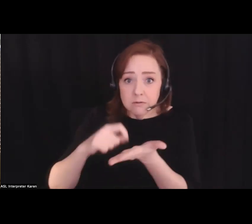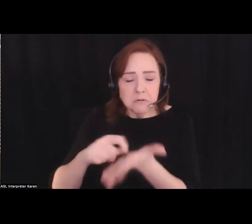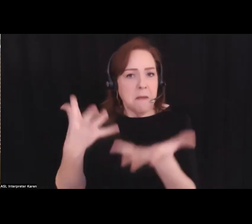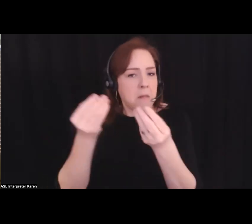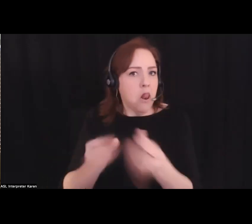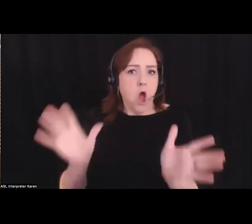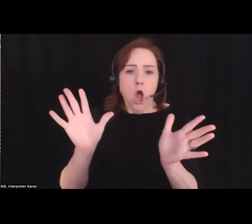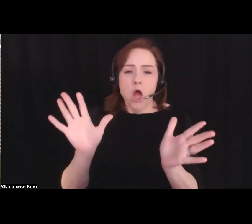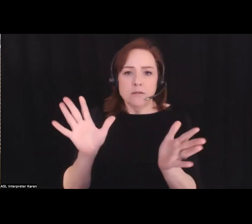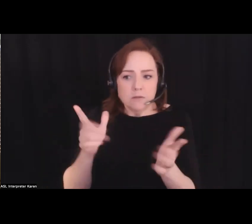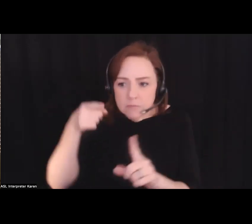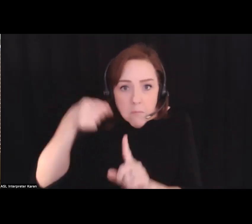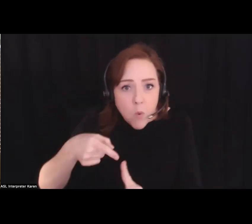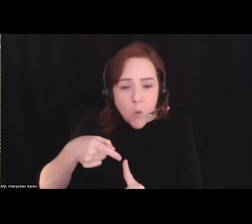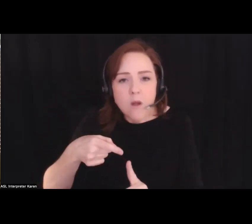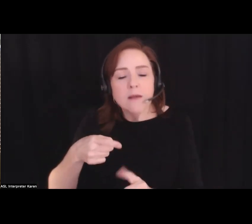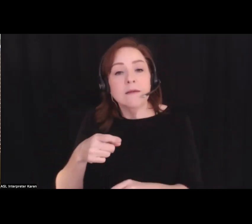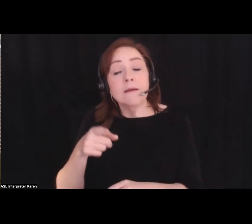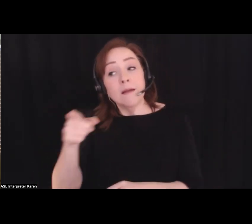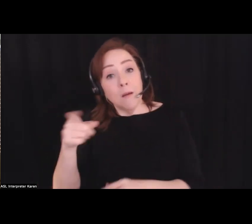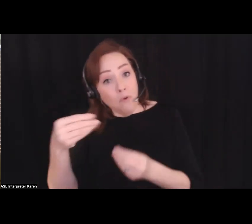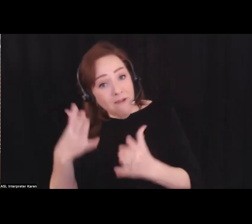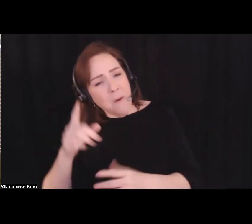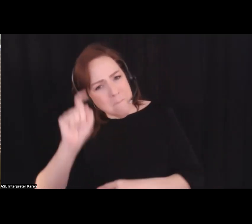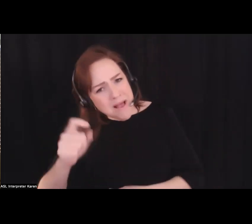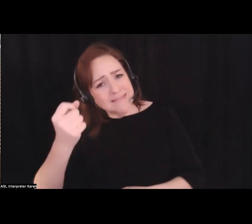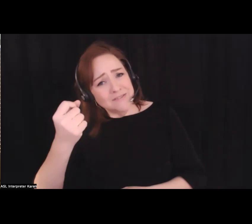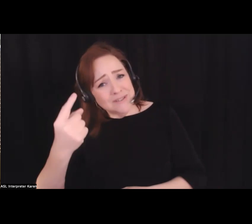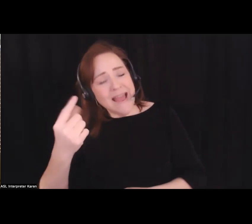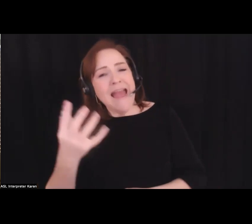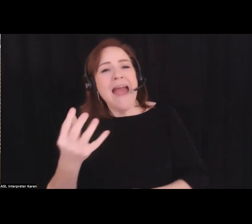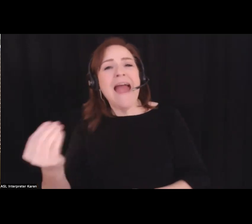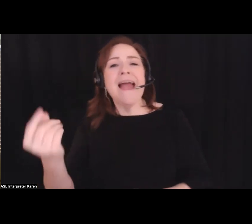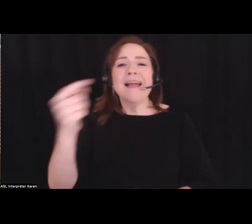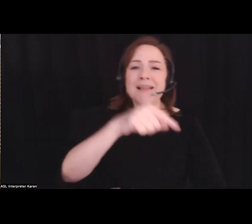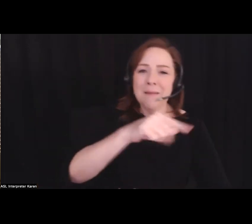the patient to understand what the providers what the provider is saying back as far as treatment